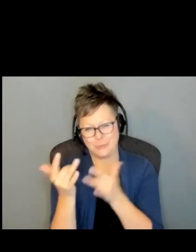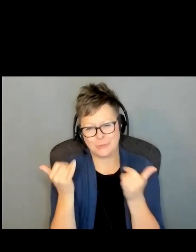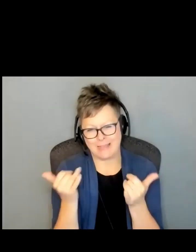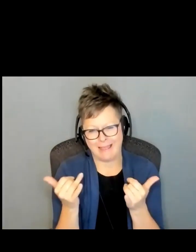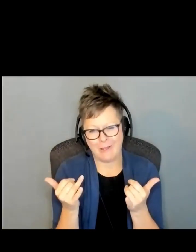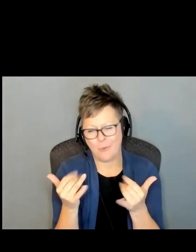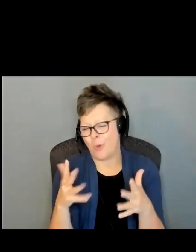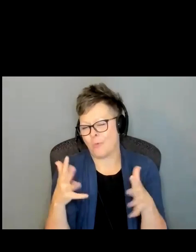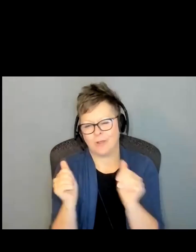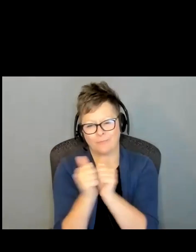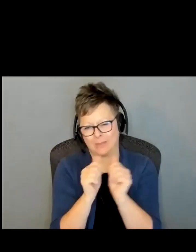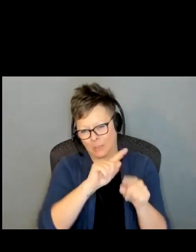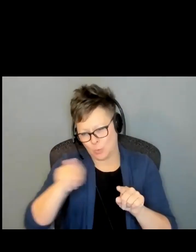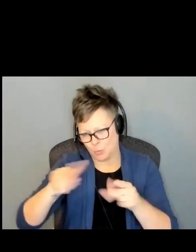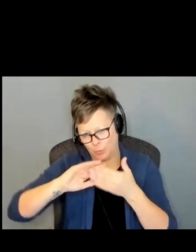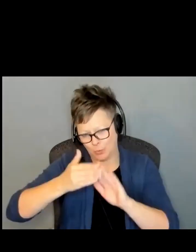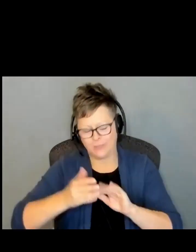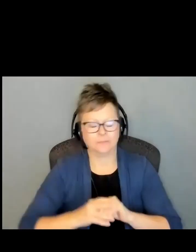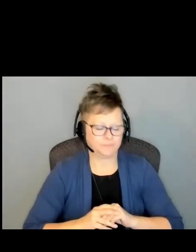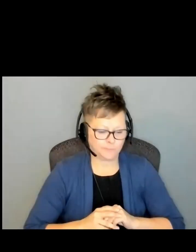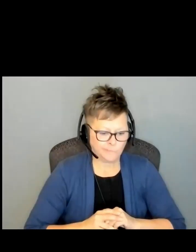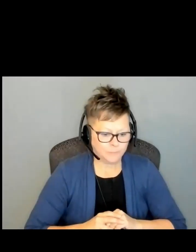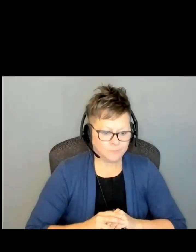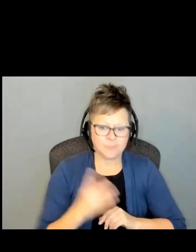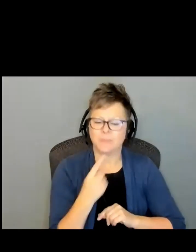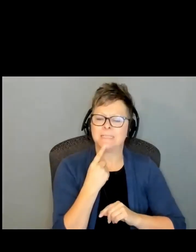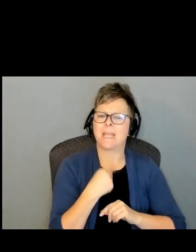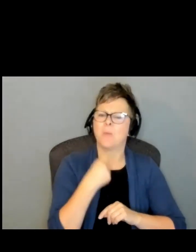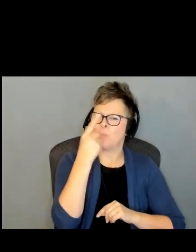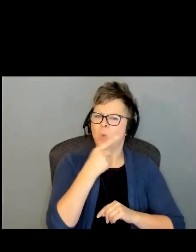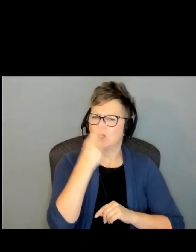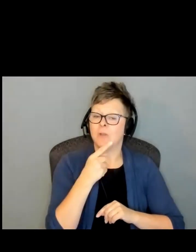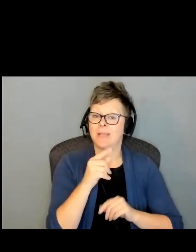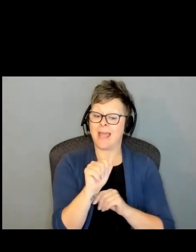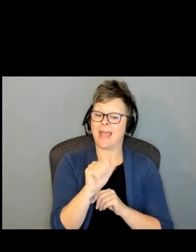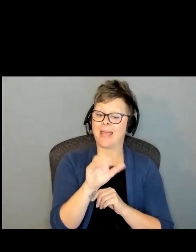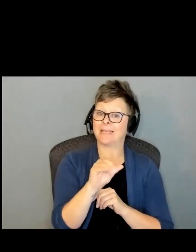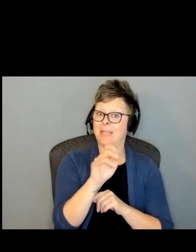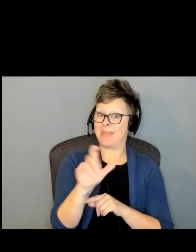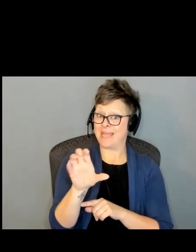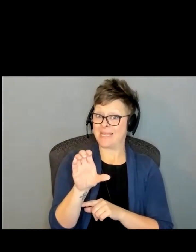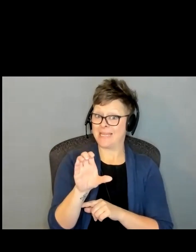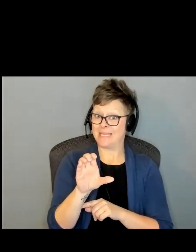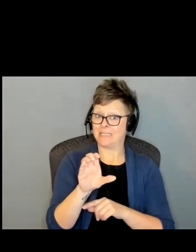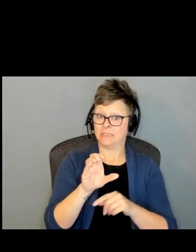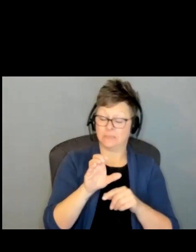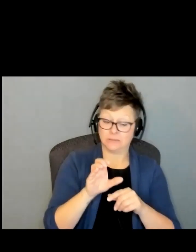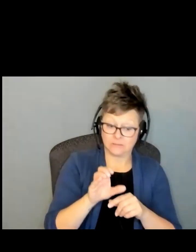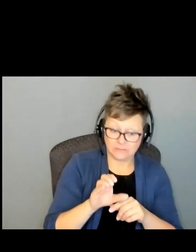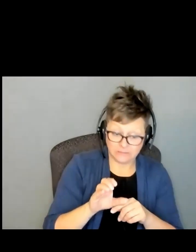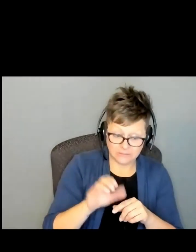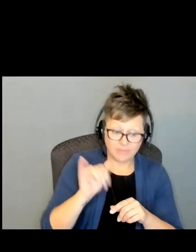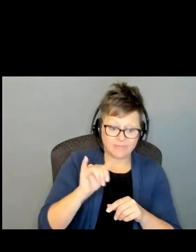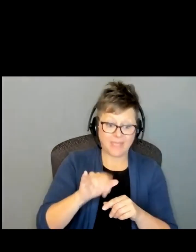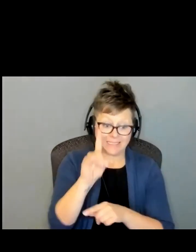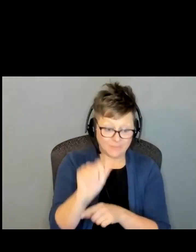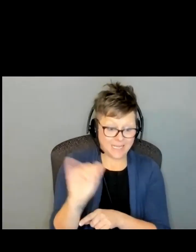I’m wondering: what should academic disability and rehabilitation research prioritize right